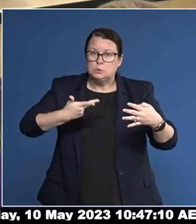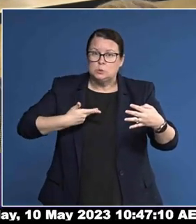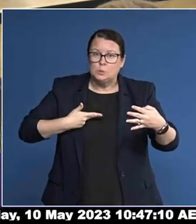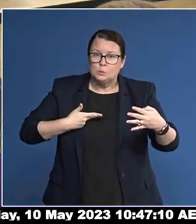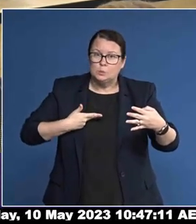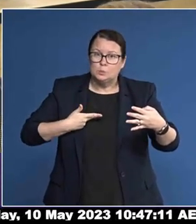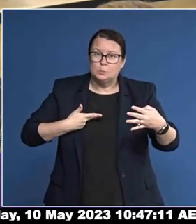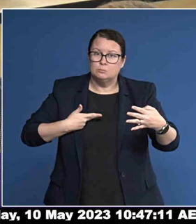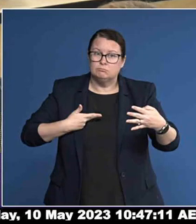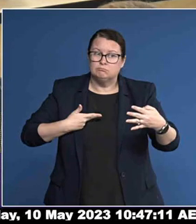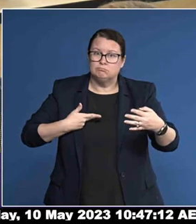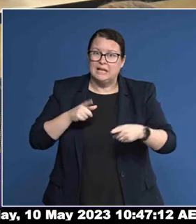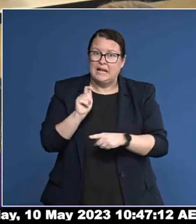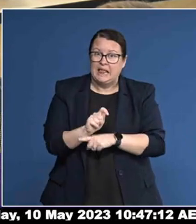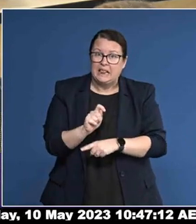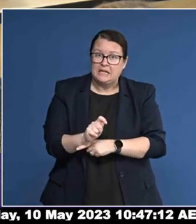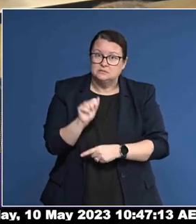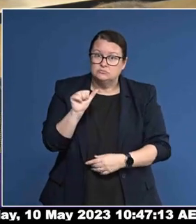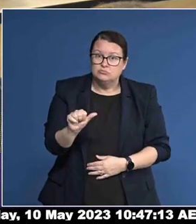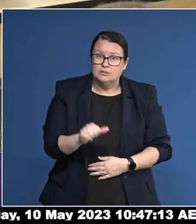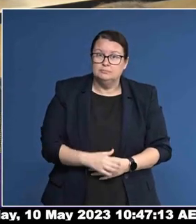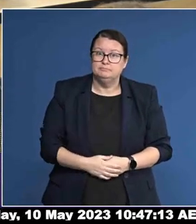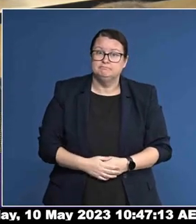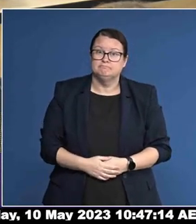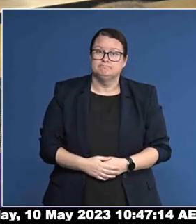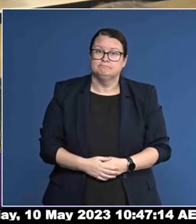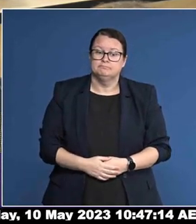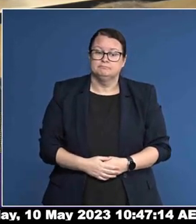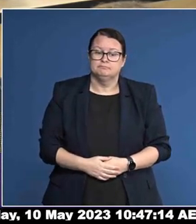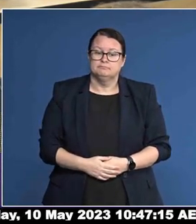neglect, don't they?